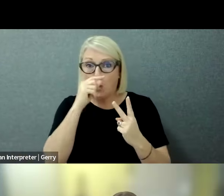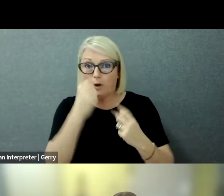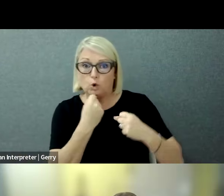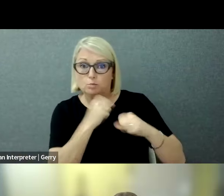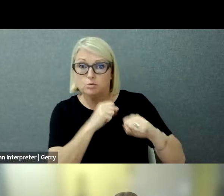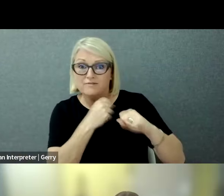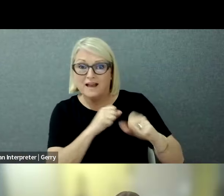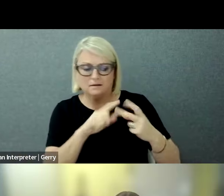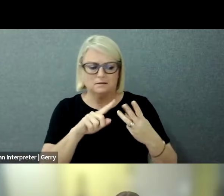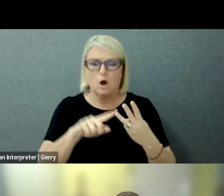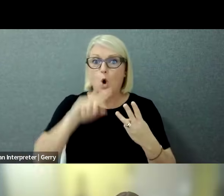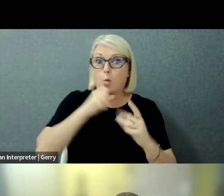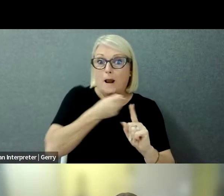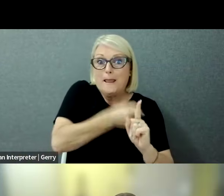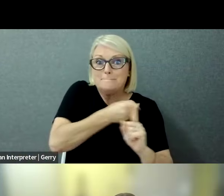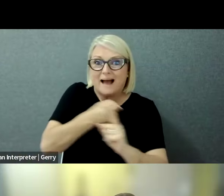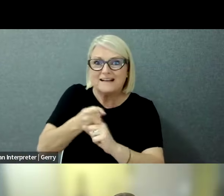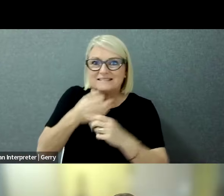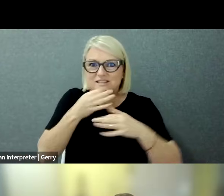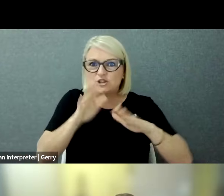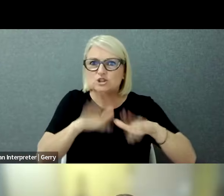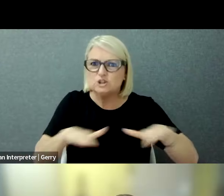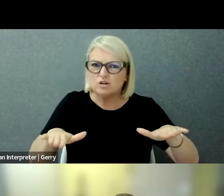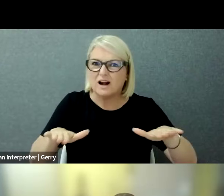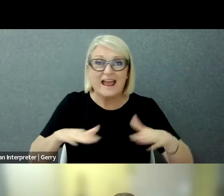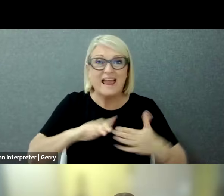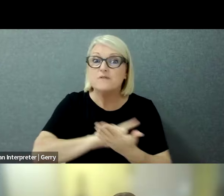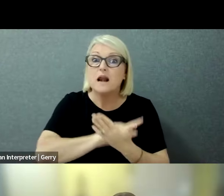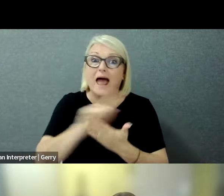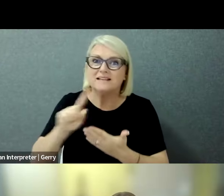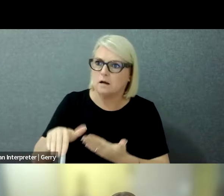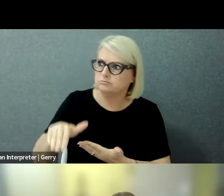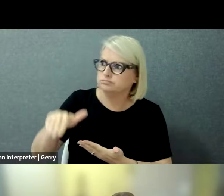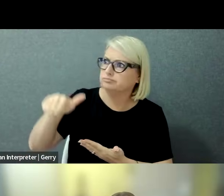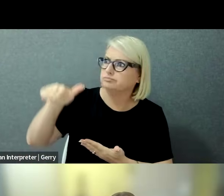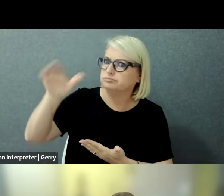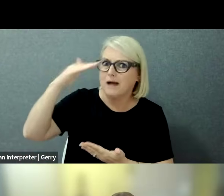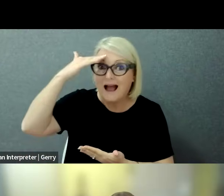on children well into their adulthood. So here's this moment in time with Thriving Kids to go,